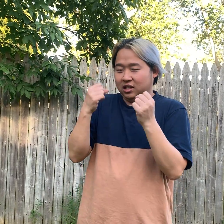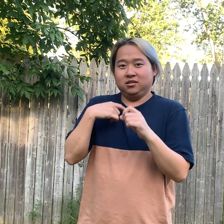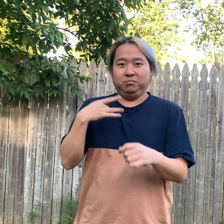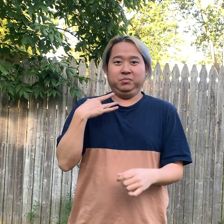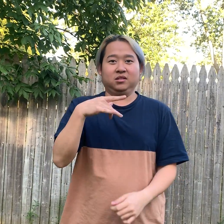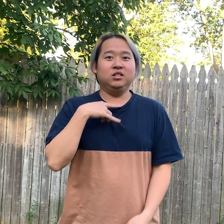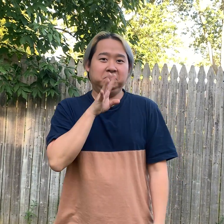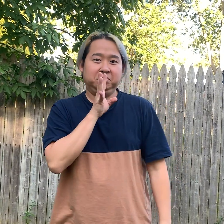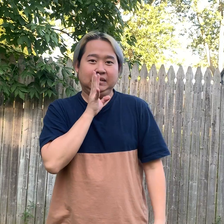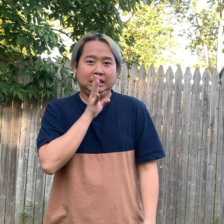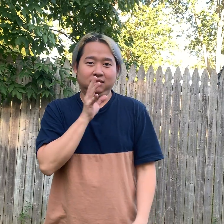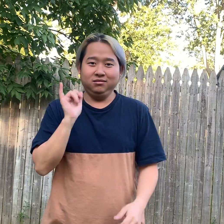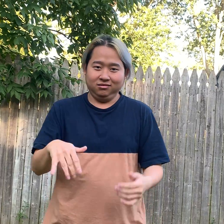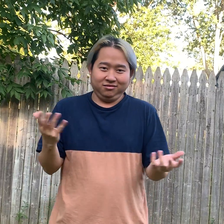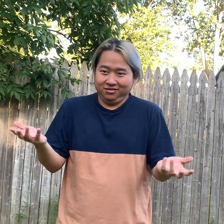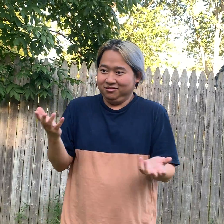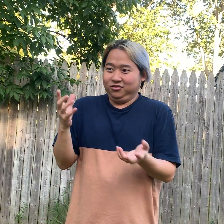and it was a time of much growth for me linguistically.